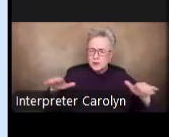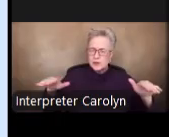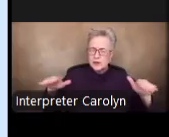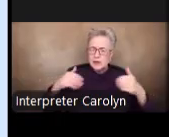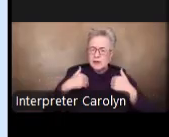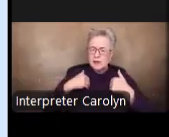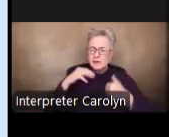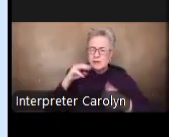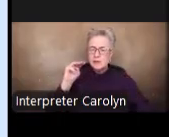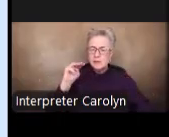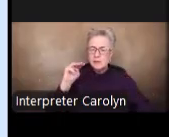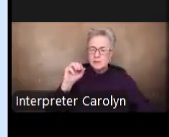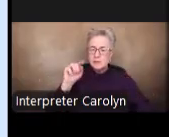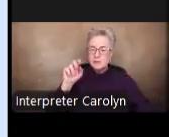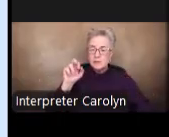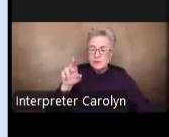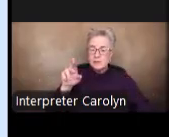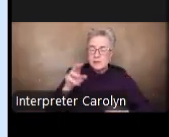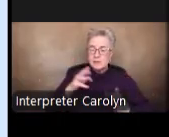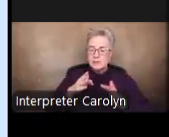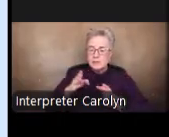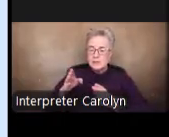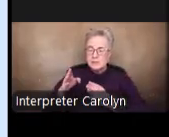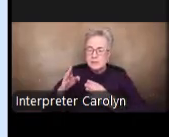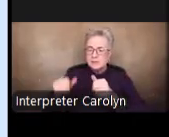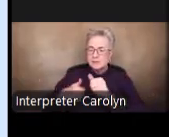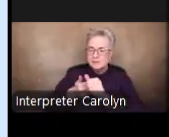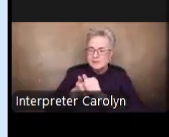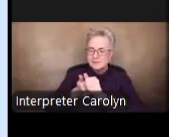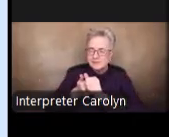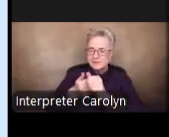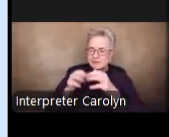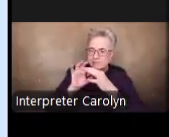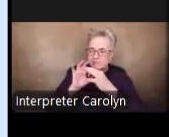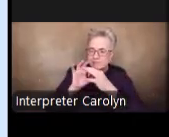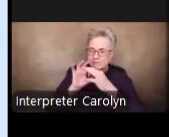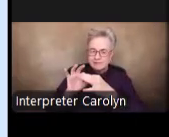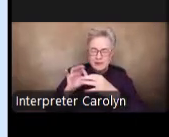meaning meaning, they start to use lexical selection, which is